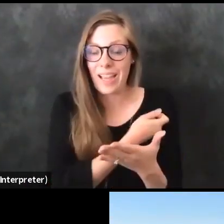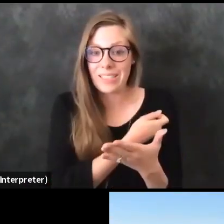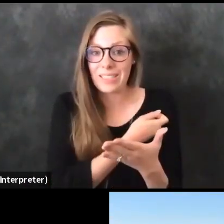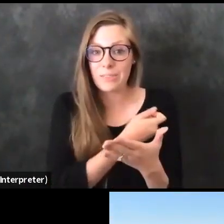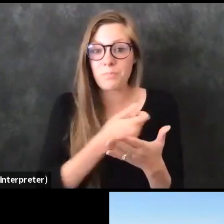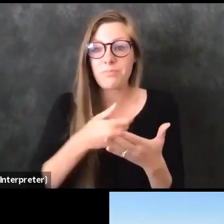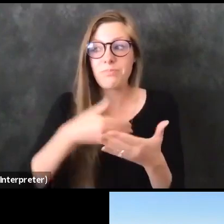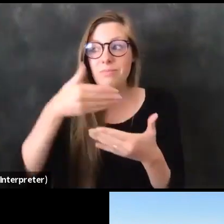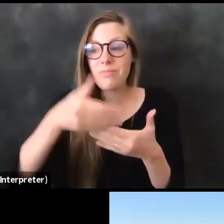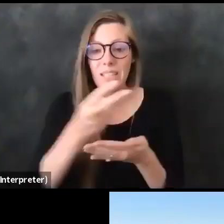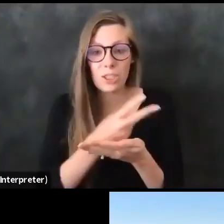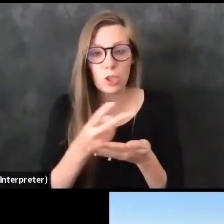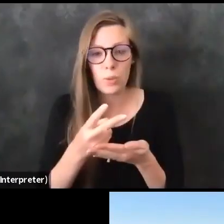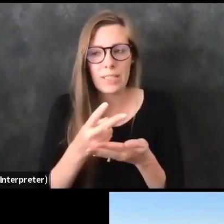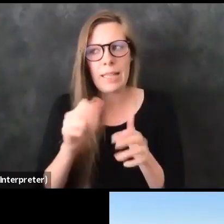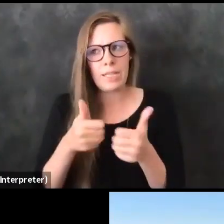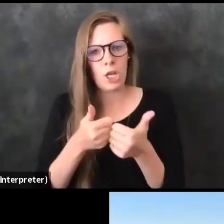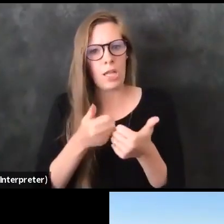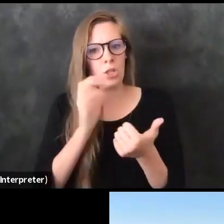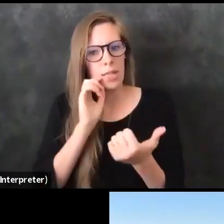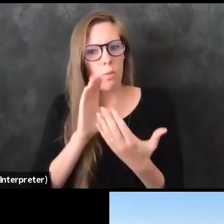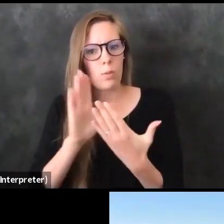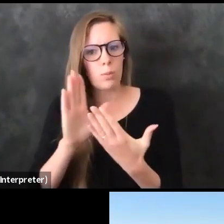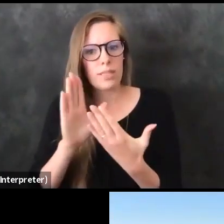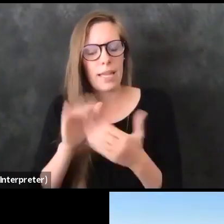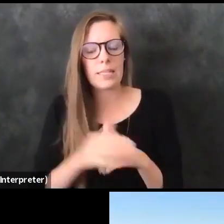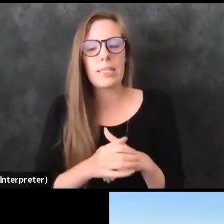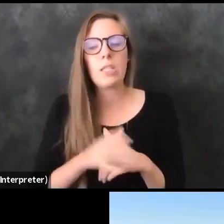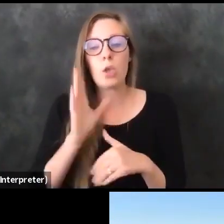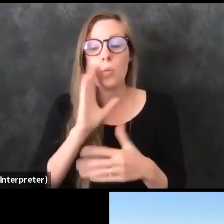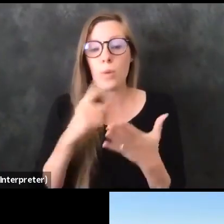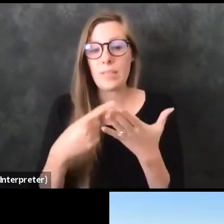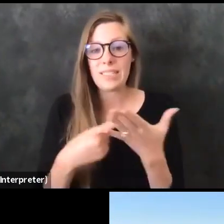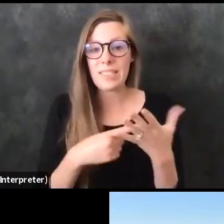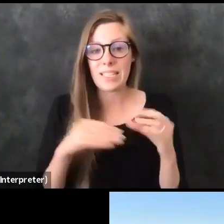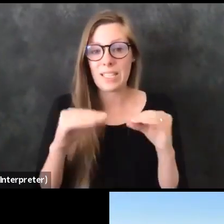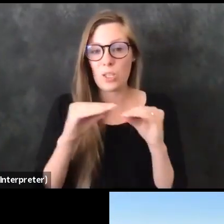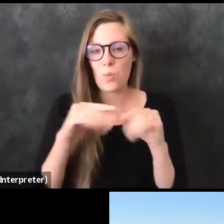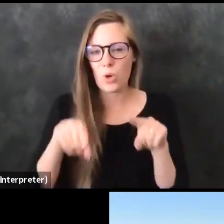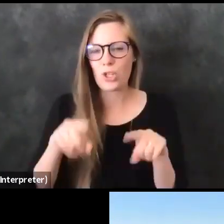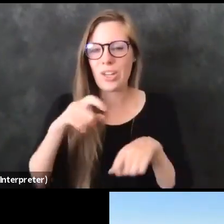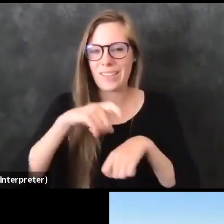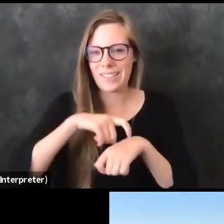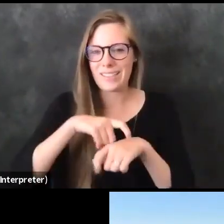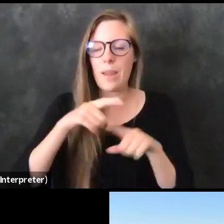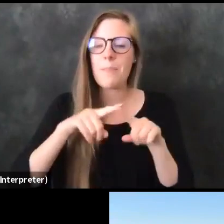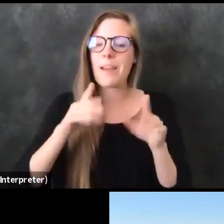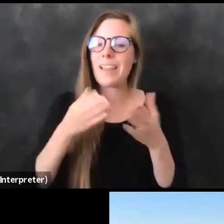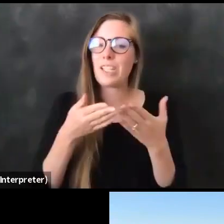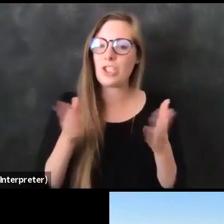will present to our county in the days to come. We'll be discussing this more during the briefing. But in general, you really need to see our